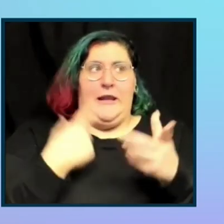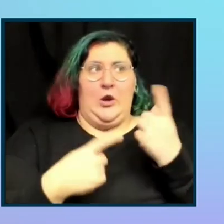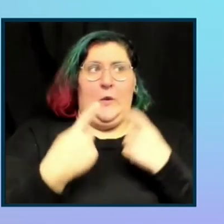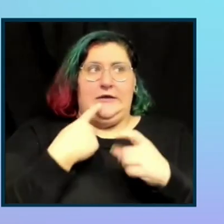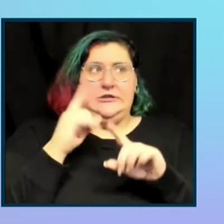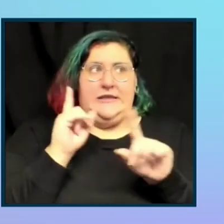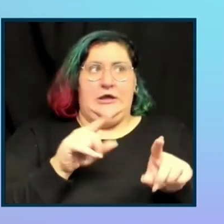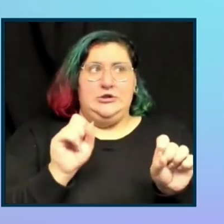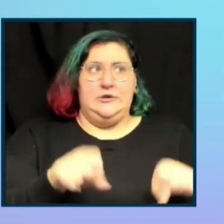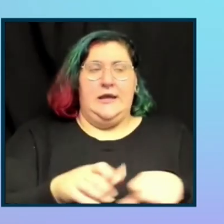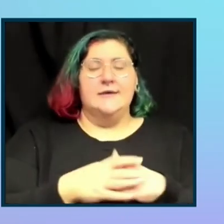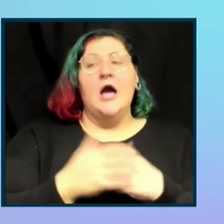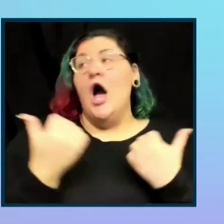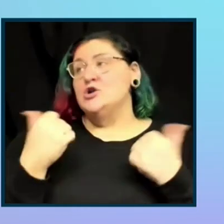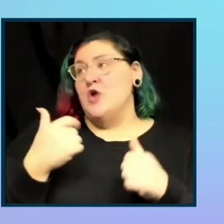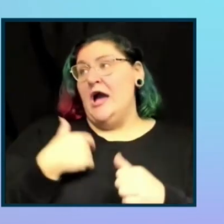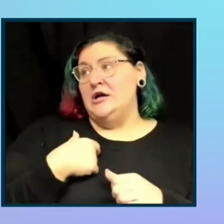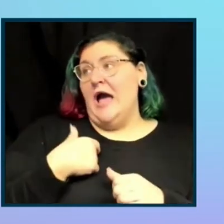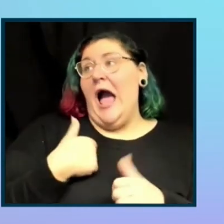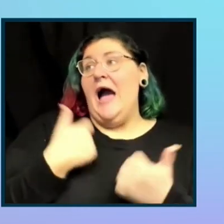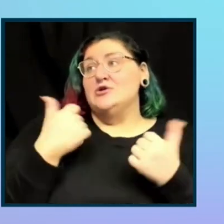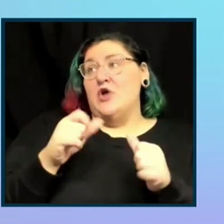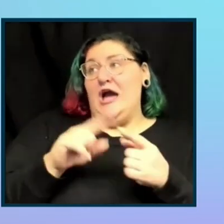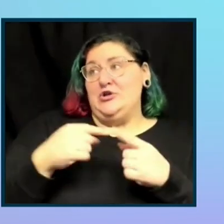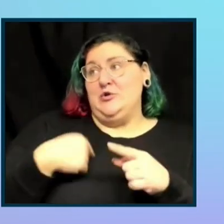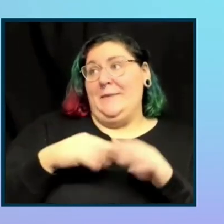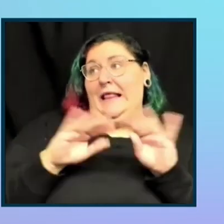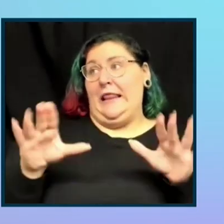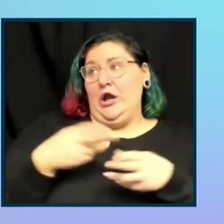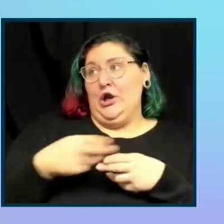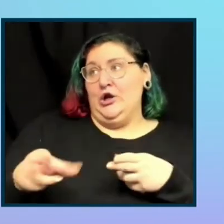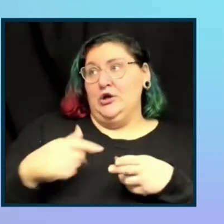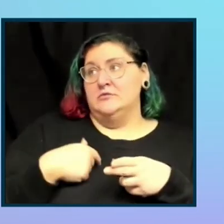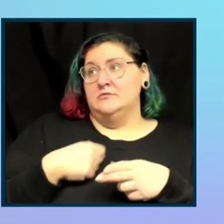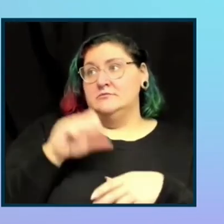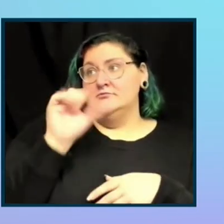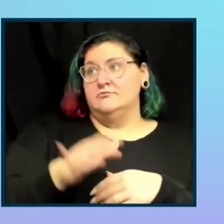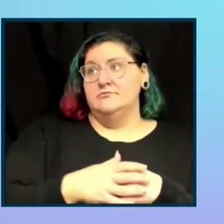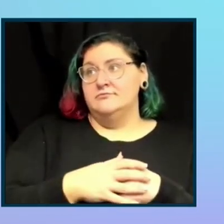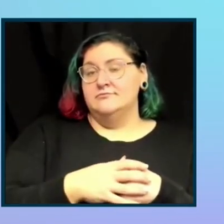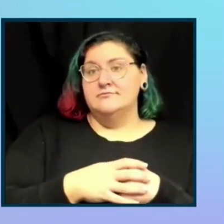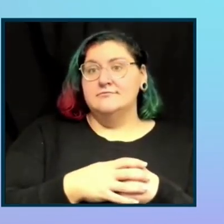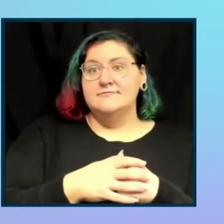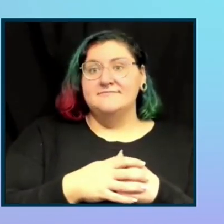I'll try and be concise. Yeah, I'll jump around. Let's see, how about this?